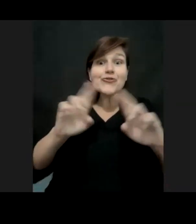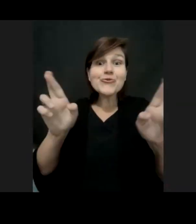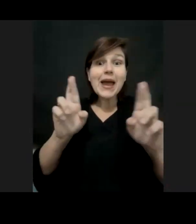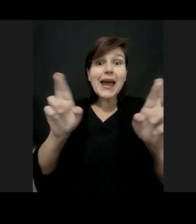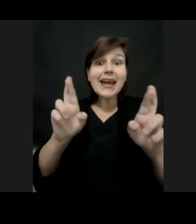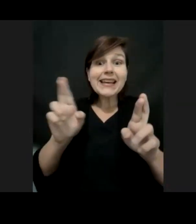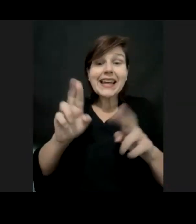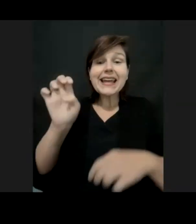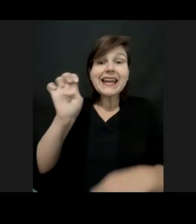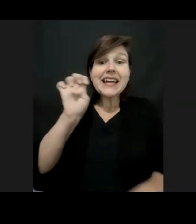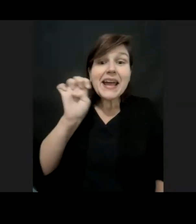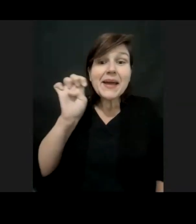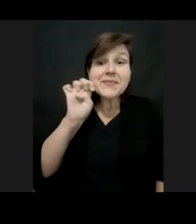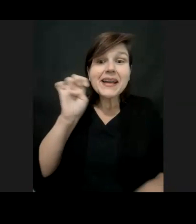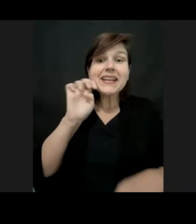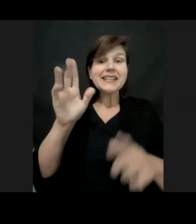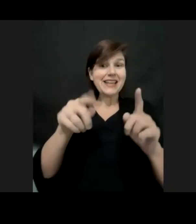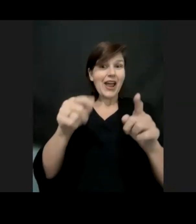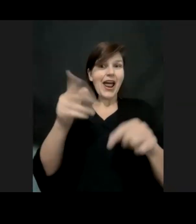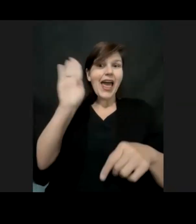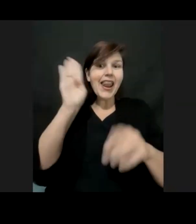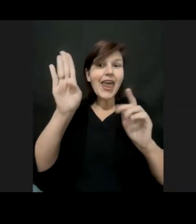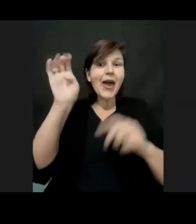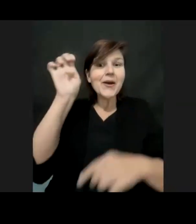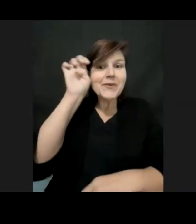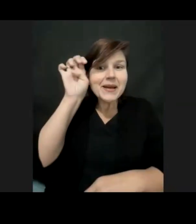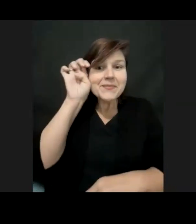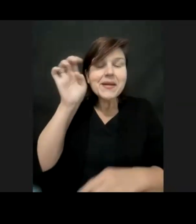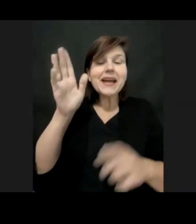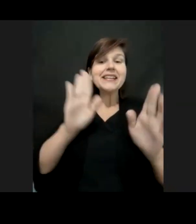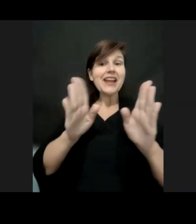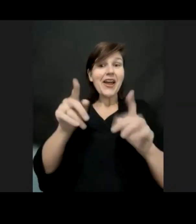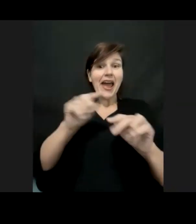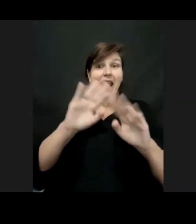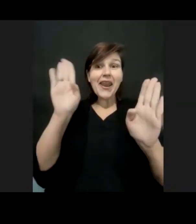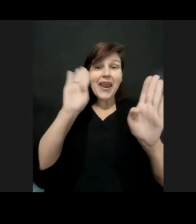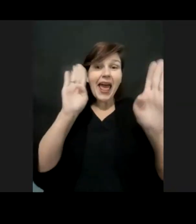Emmett, Emmett, hello, Emmett.